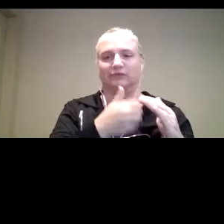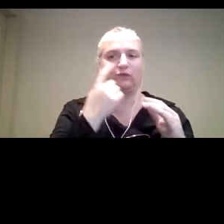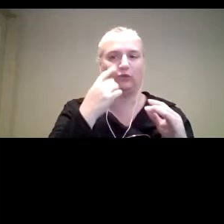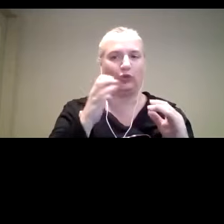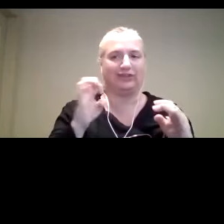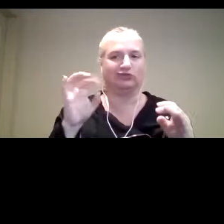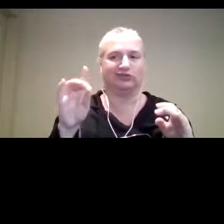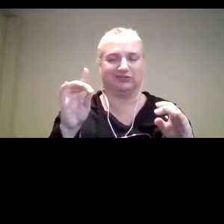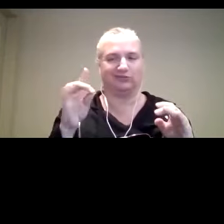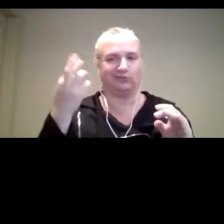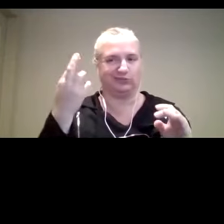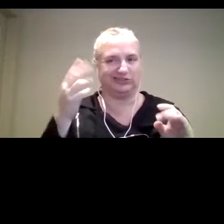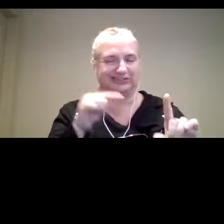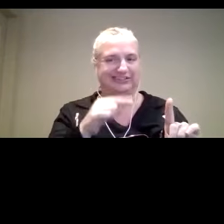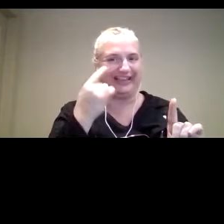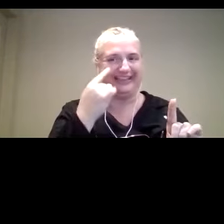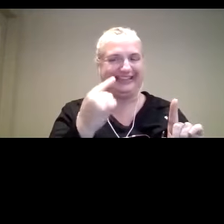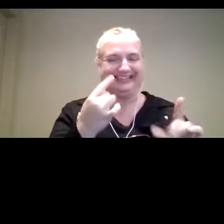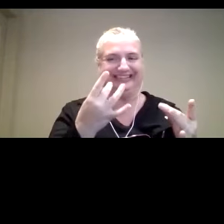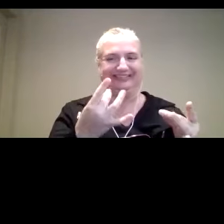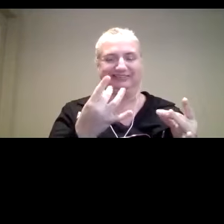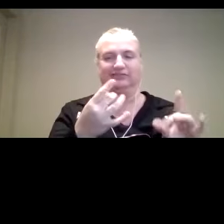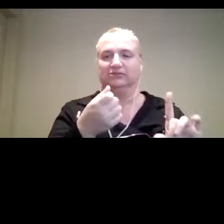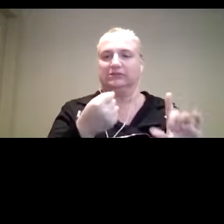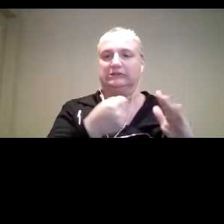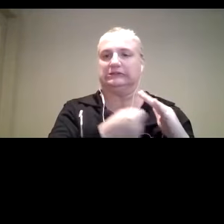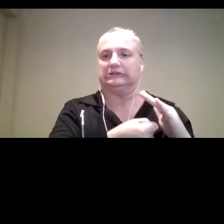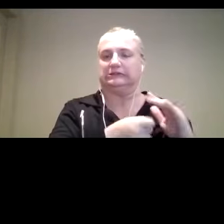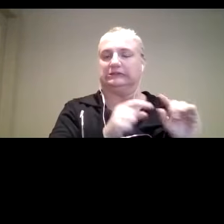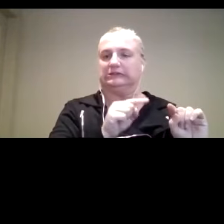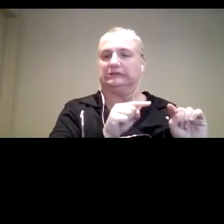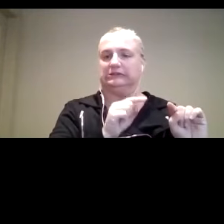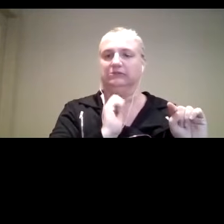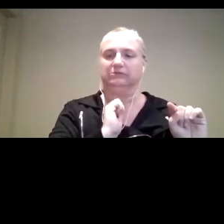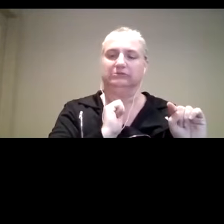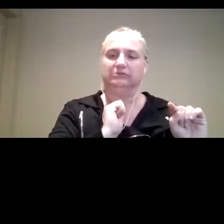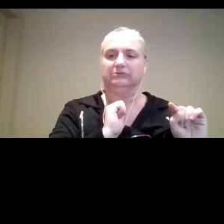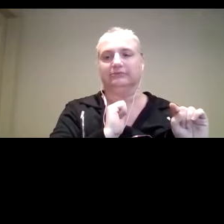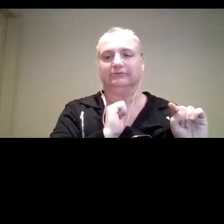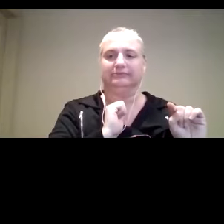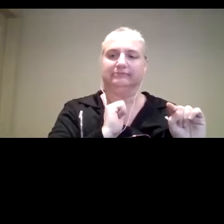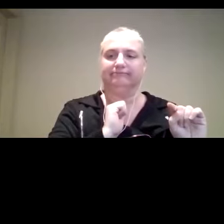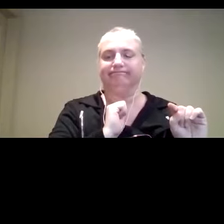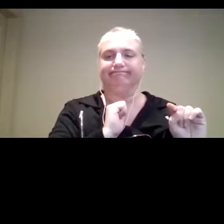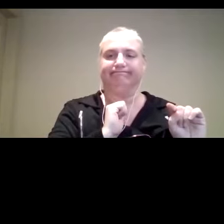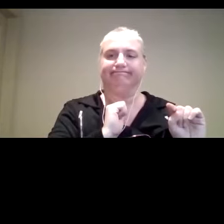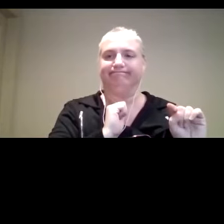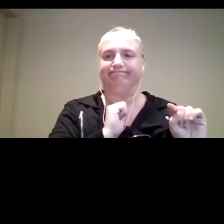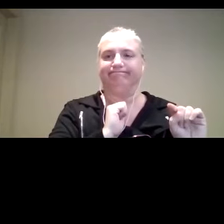And I, then I think you're getting to a place where it's getting into the case law